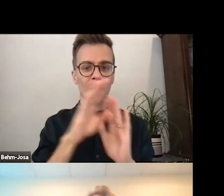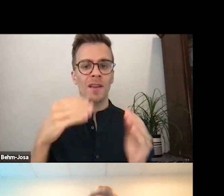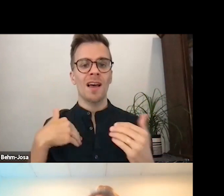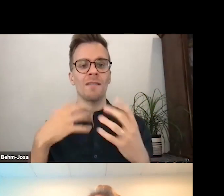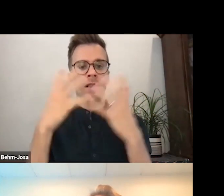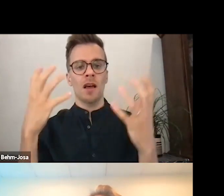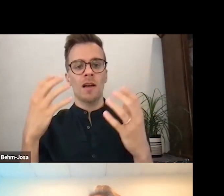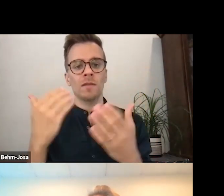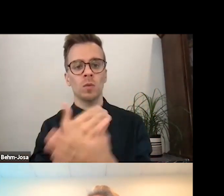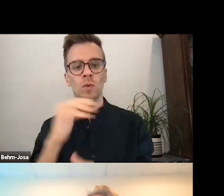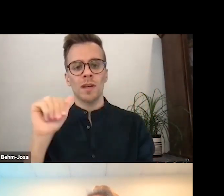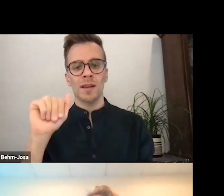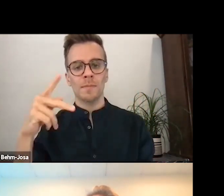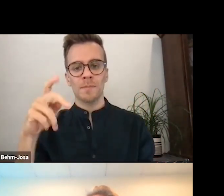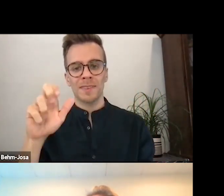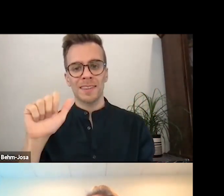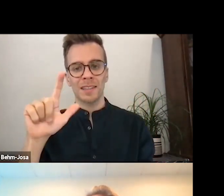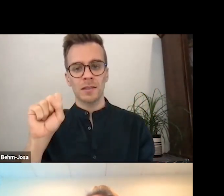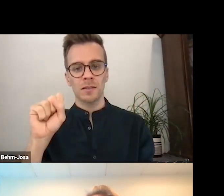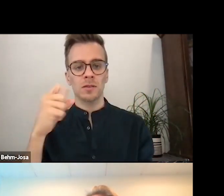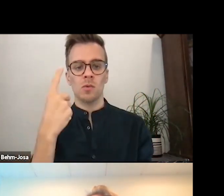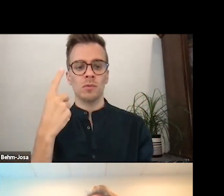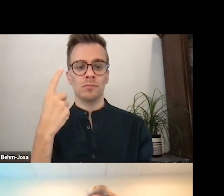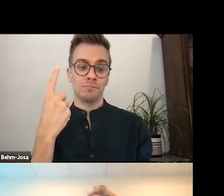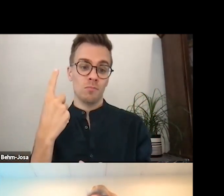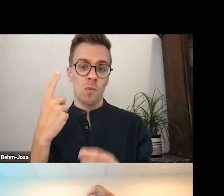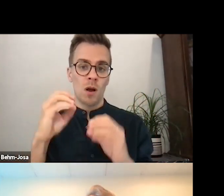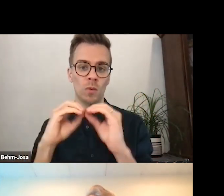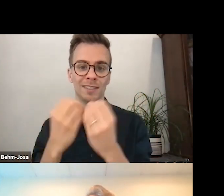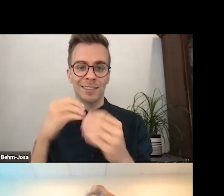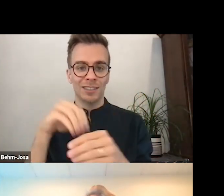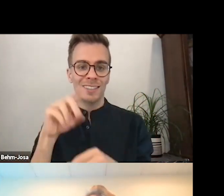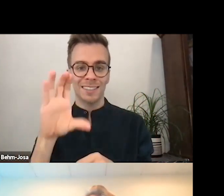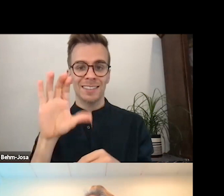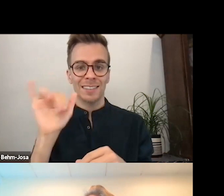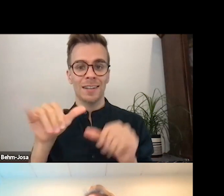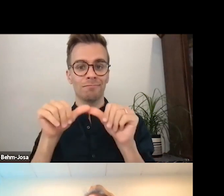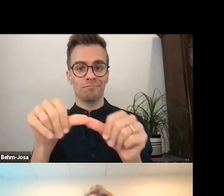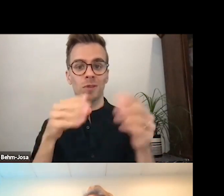And with lots of new development comes lots of appeals.